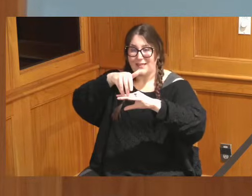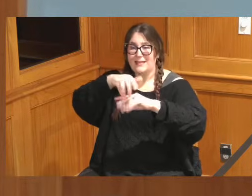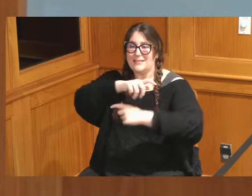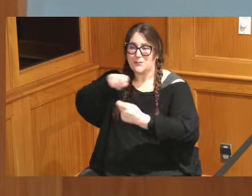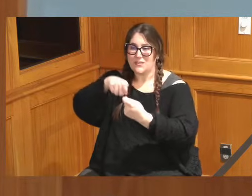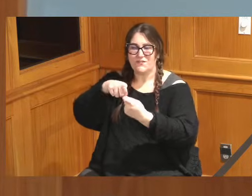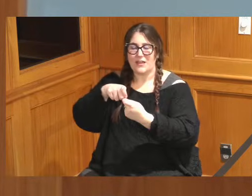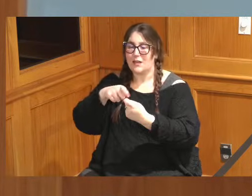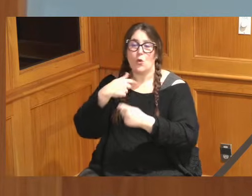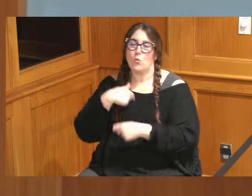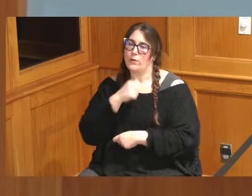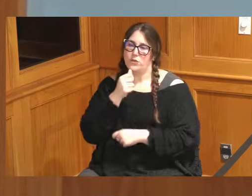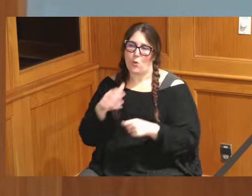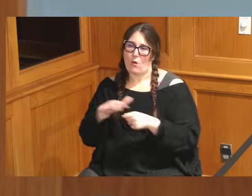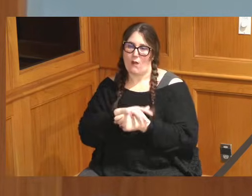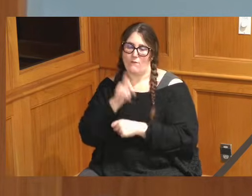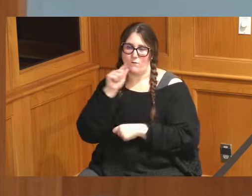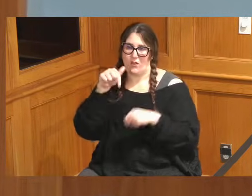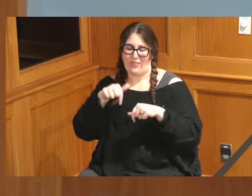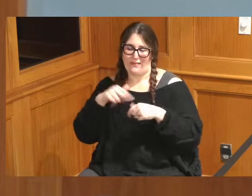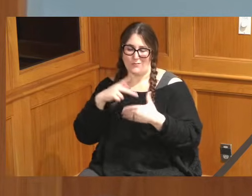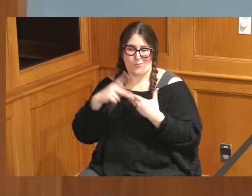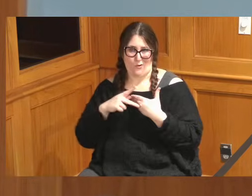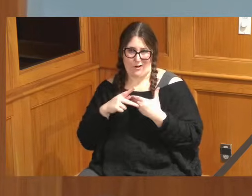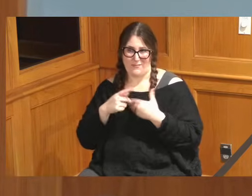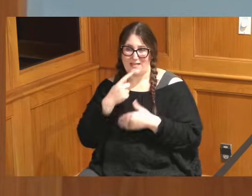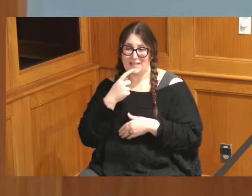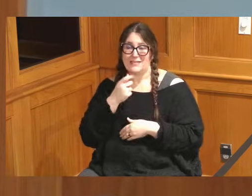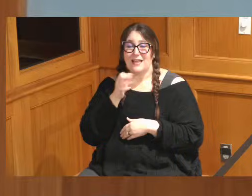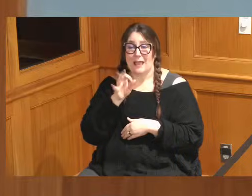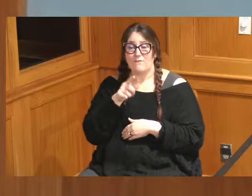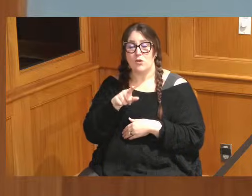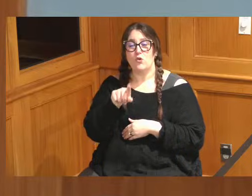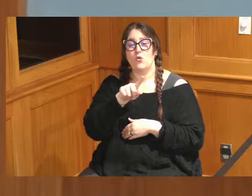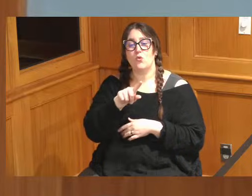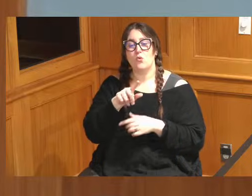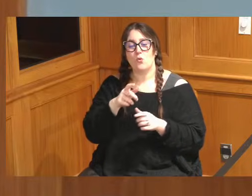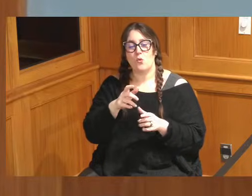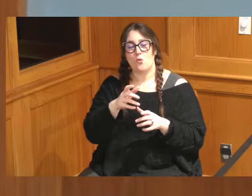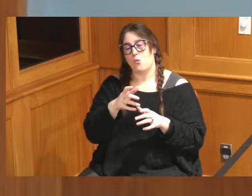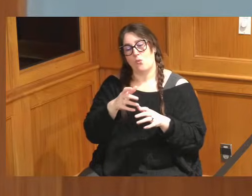covered in this program that says if you remove this impervious area you get x amount of credit.